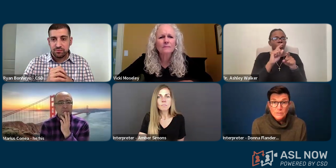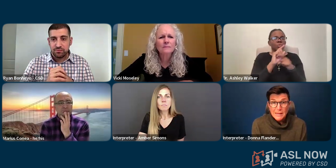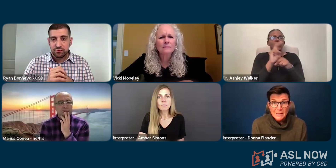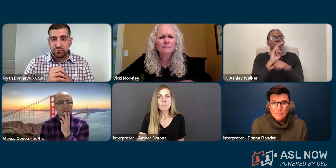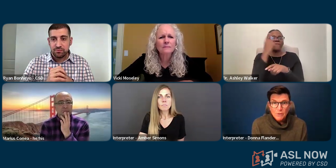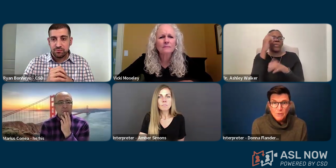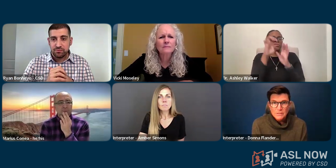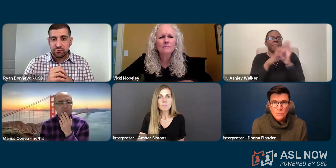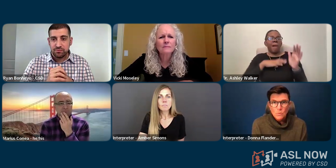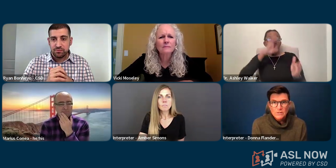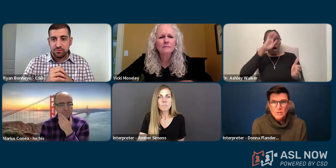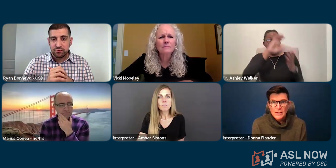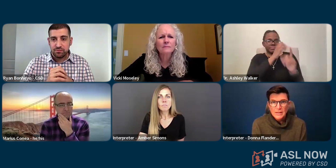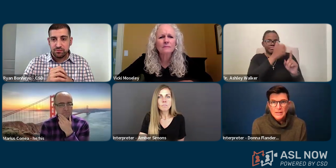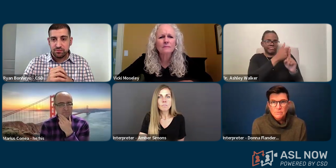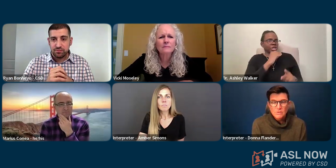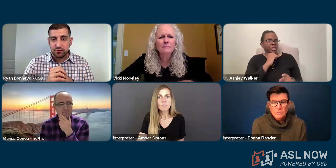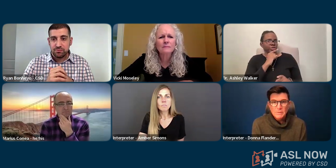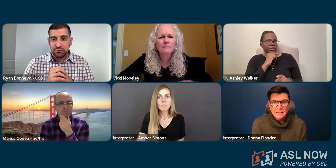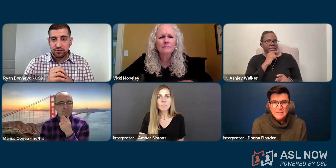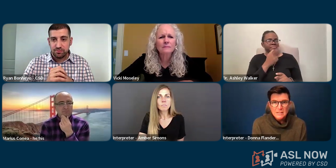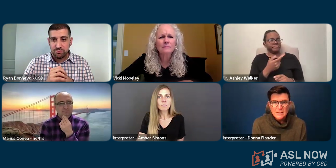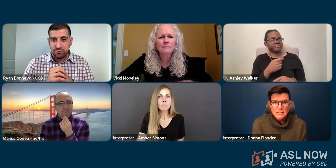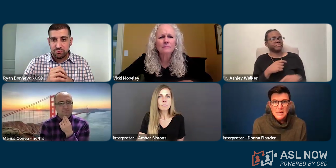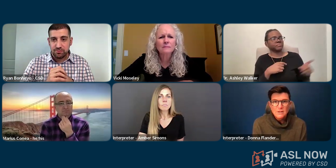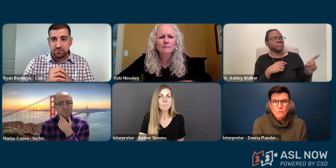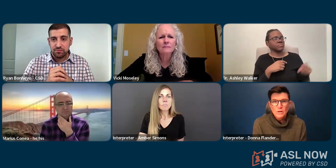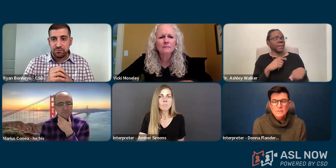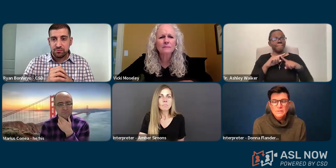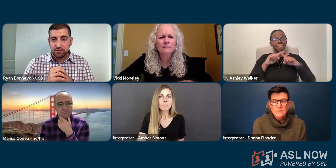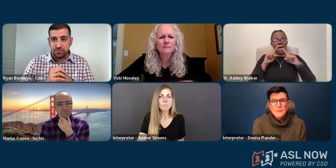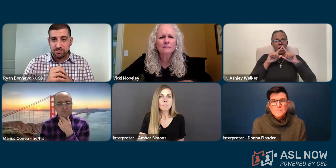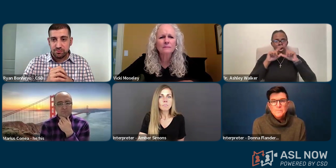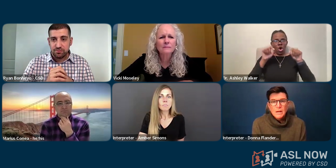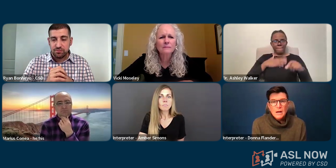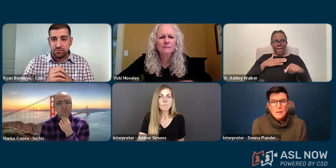unless we take it or phone to somewhere so that they can, you know, somebody can listen to it and sign it for us.